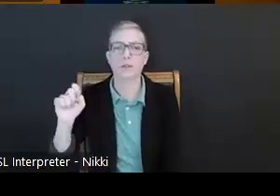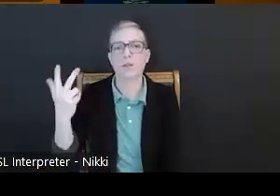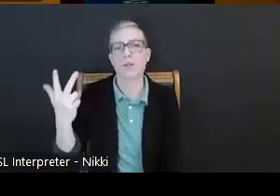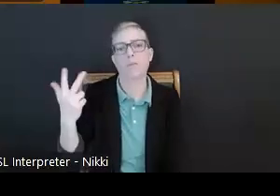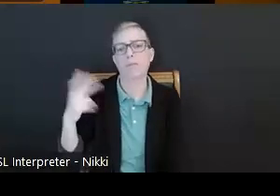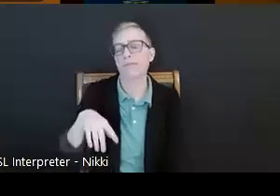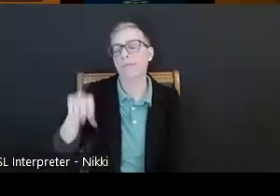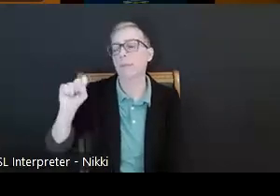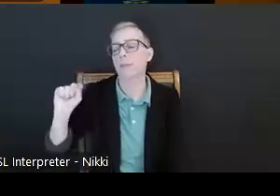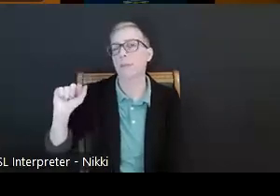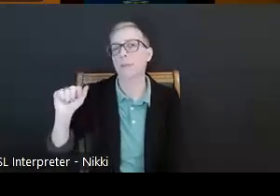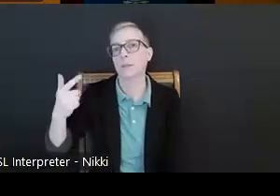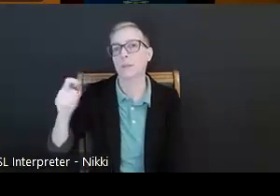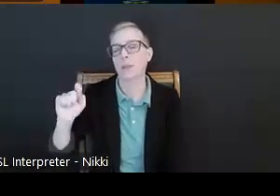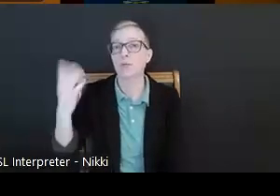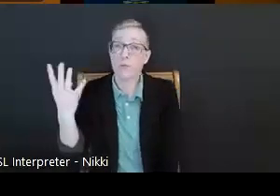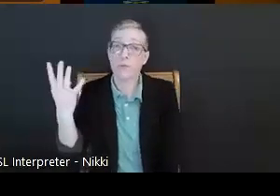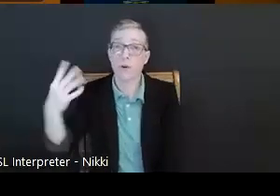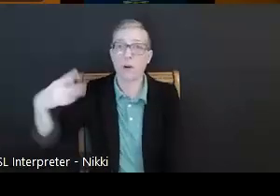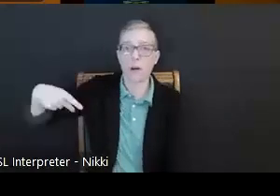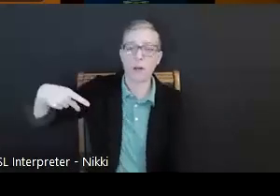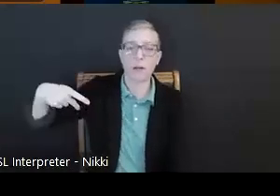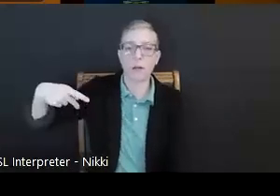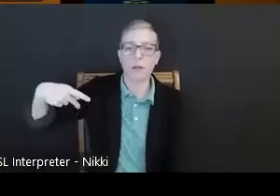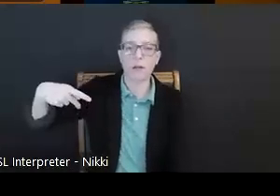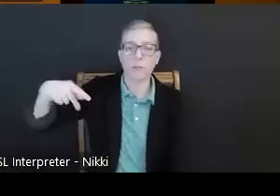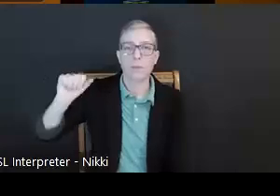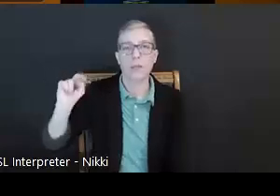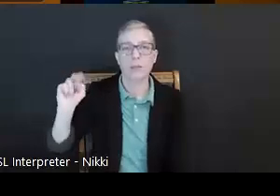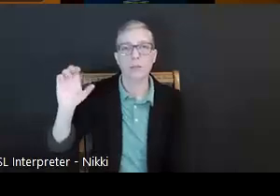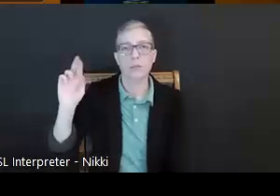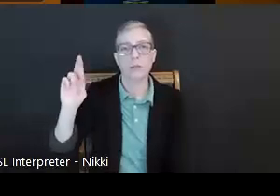characterize what their experiences were uh with the intervention at different kind of